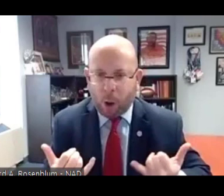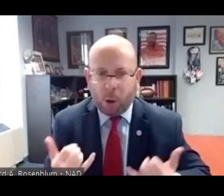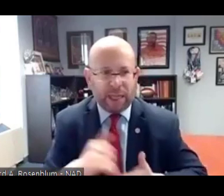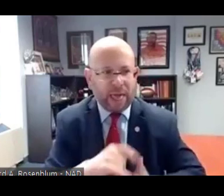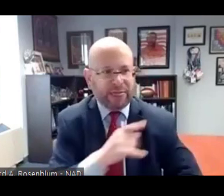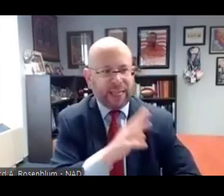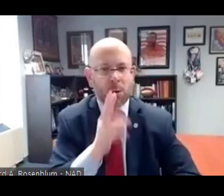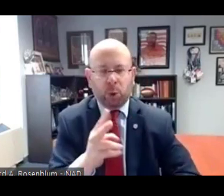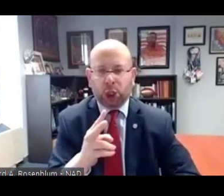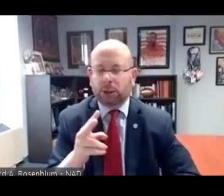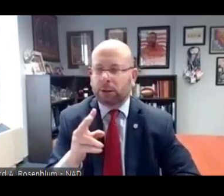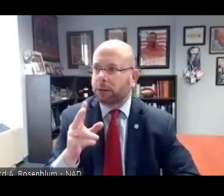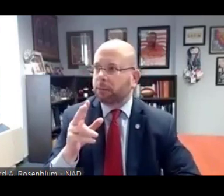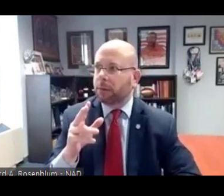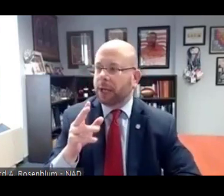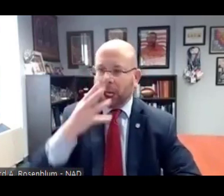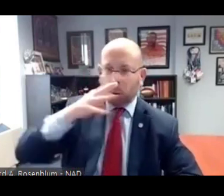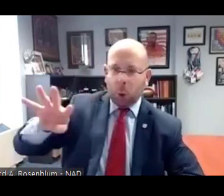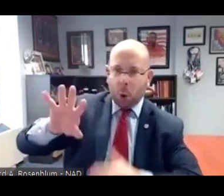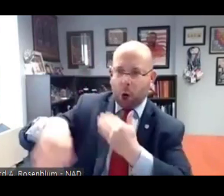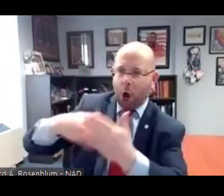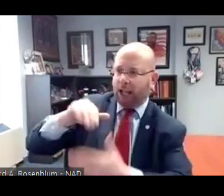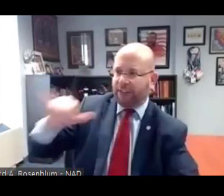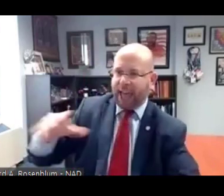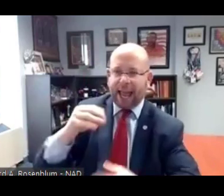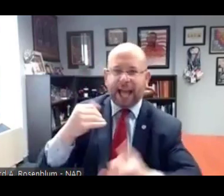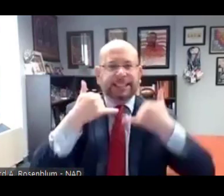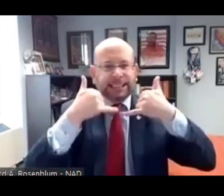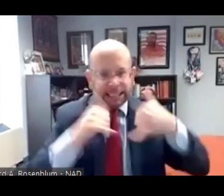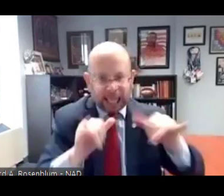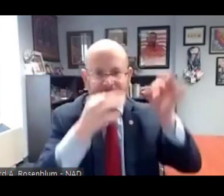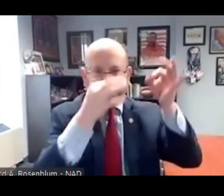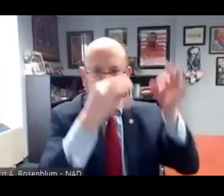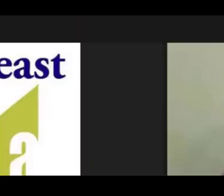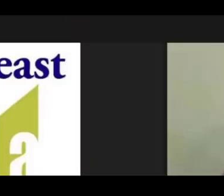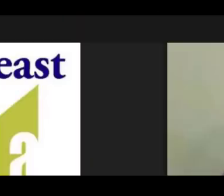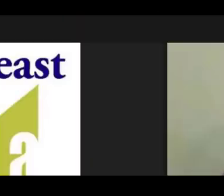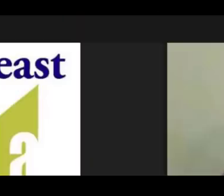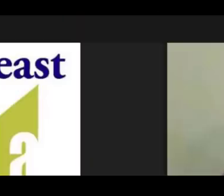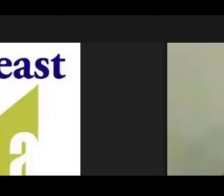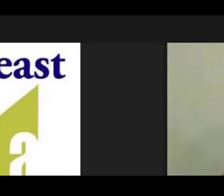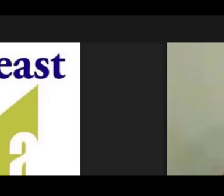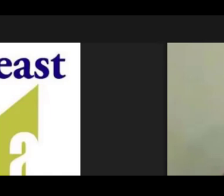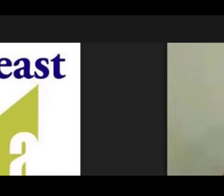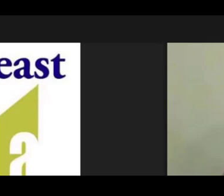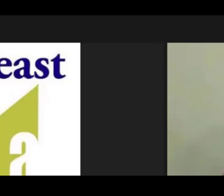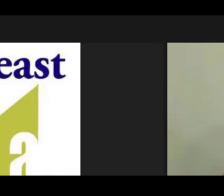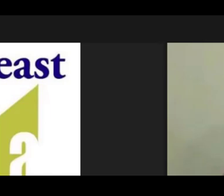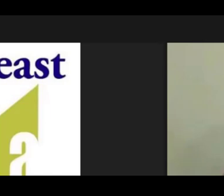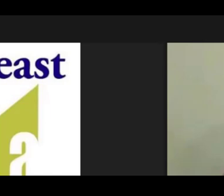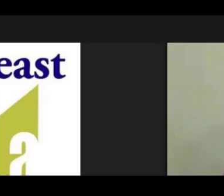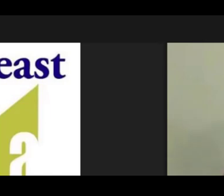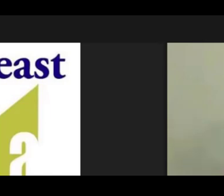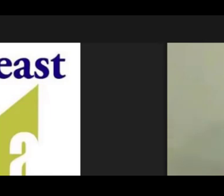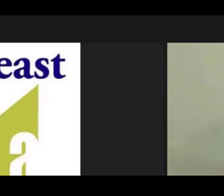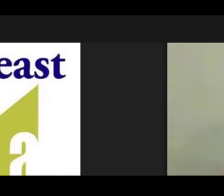It's like they are making a decision for a world in which there is no pandemic. Which is just unthinkable.